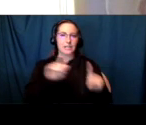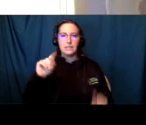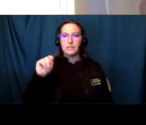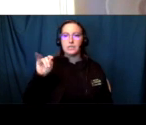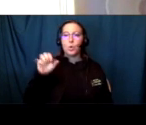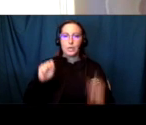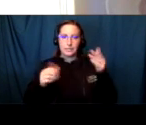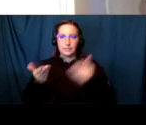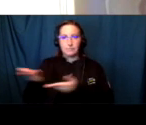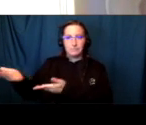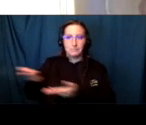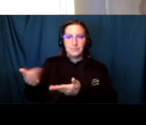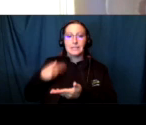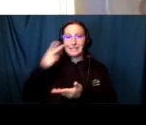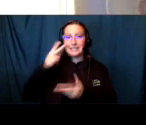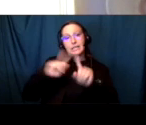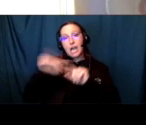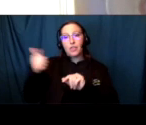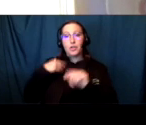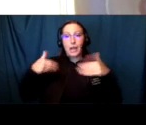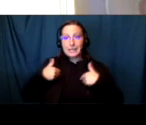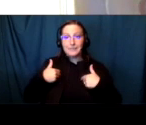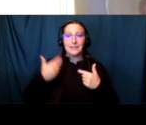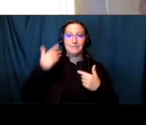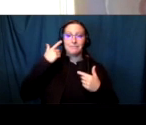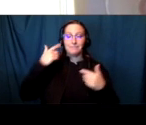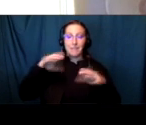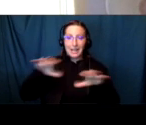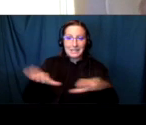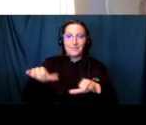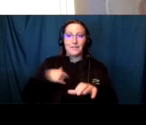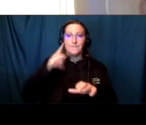activity just to make it fun on a different lesson day. There's